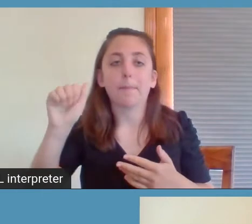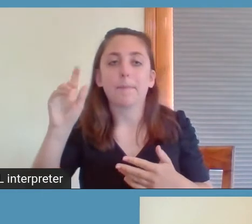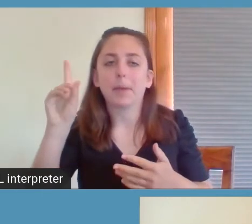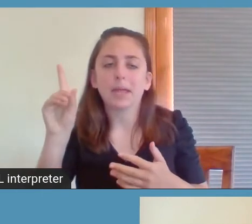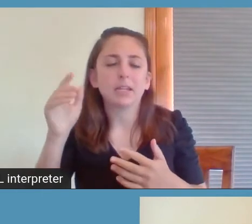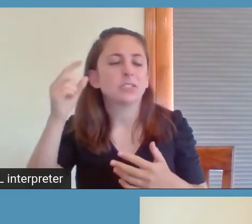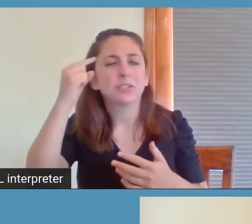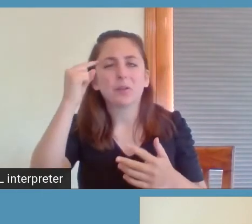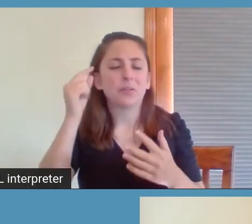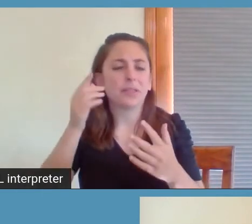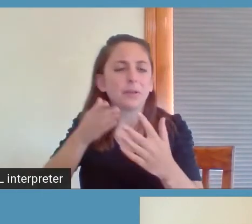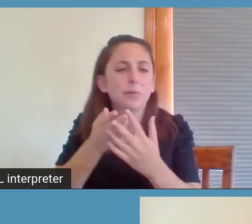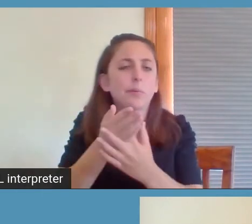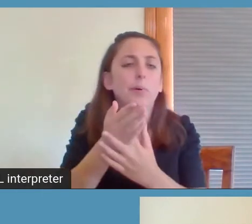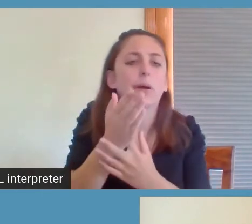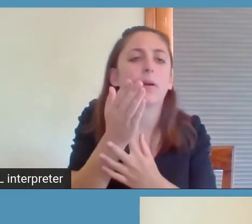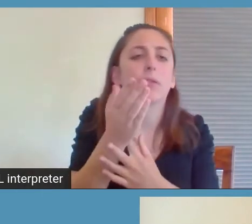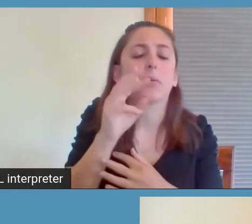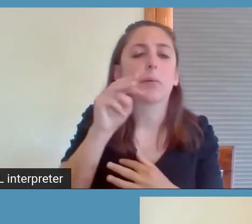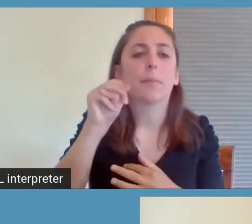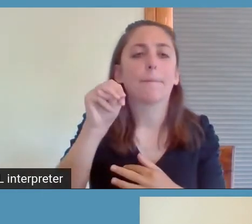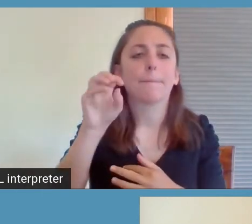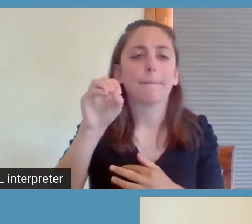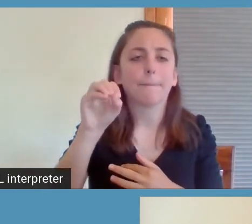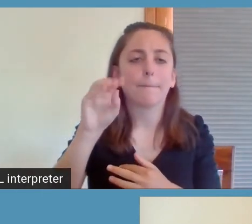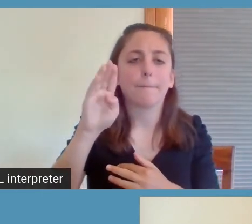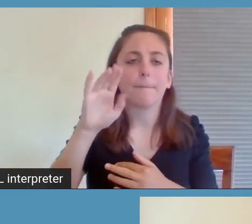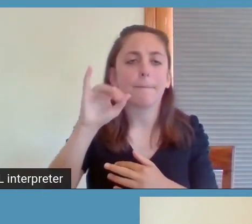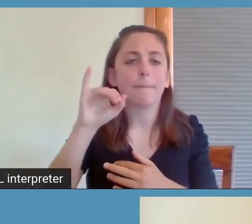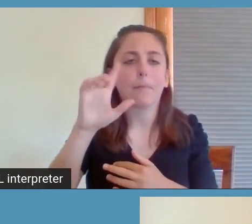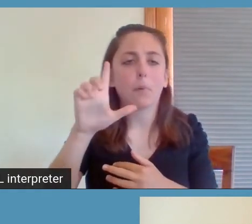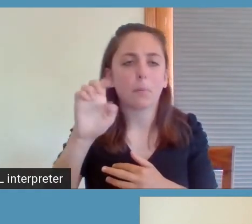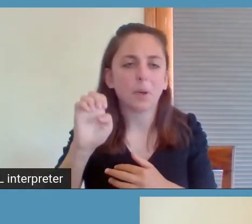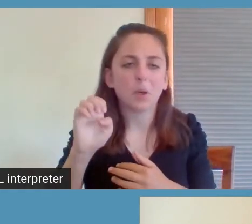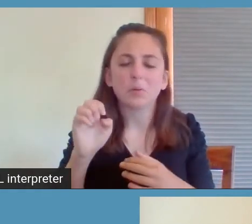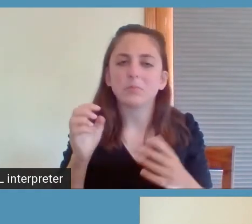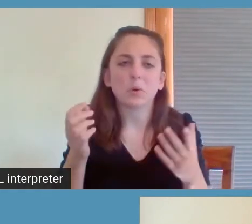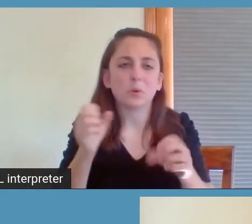on a mobile device would work very well um because you need navigation you need to be